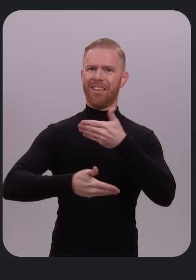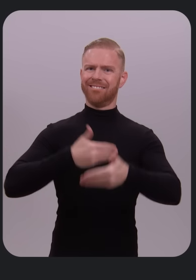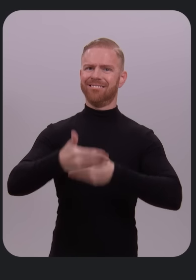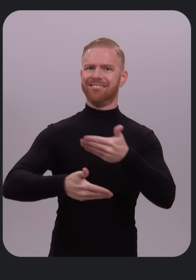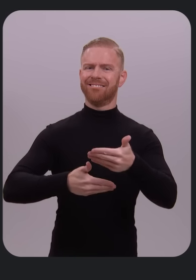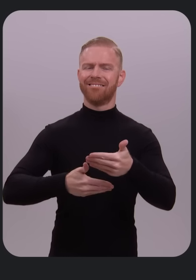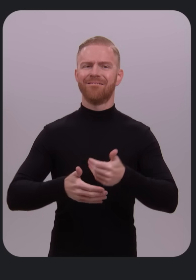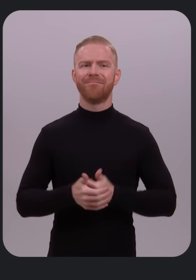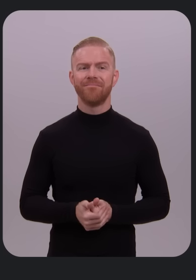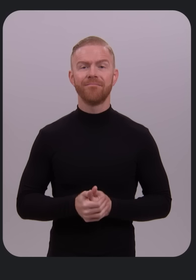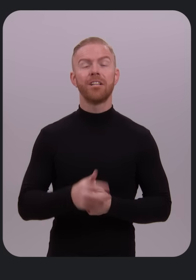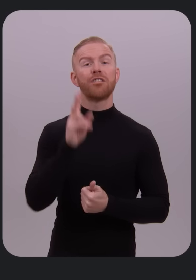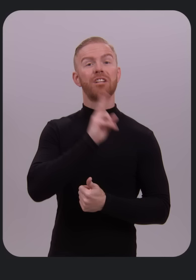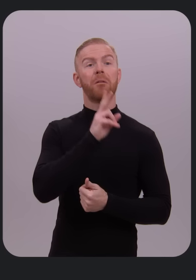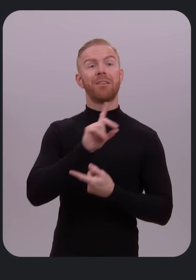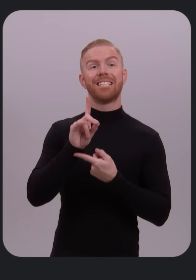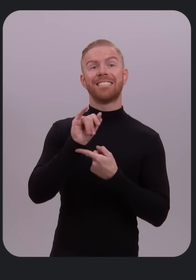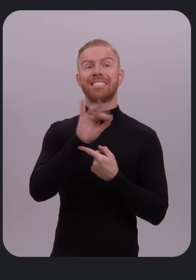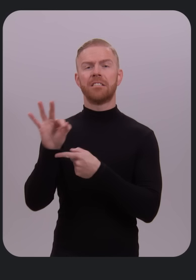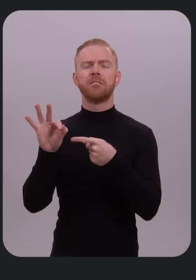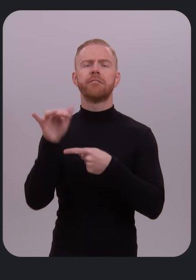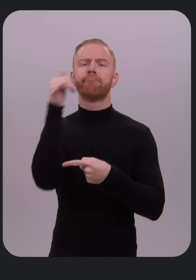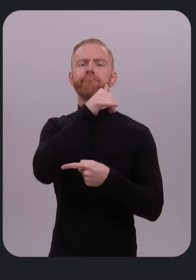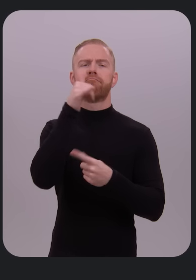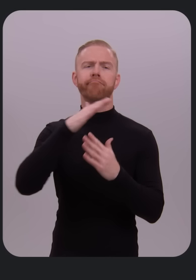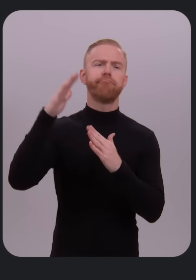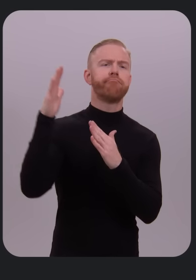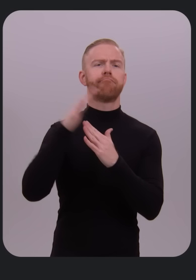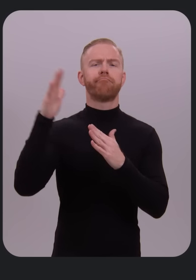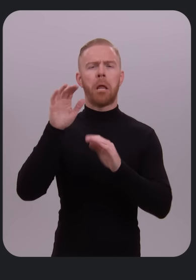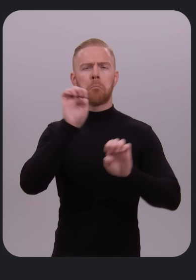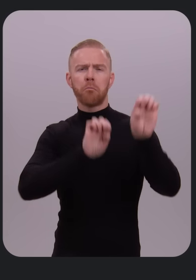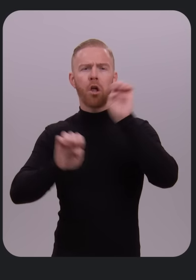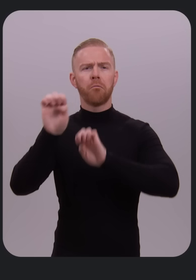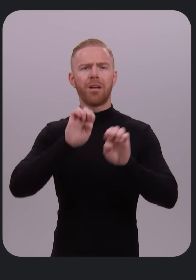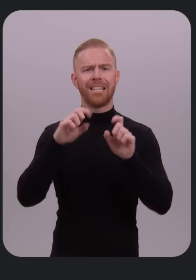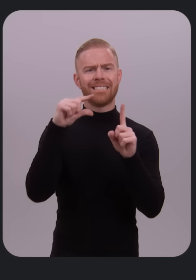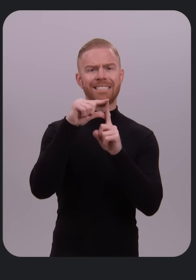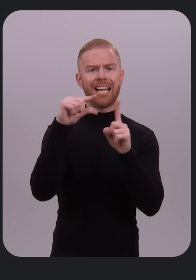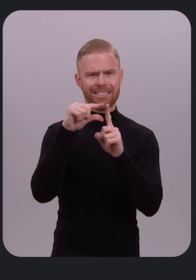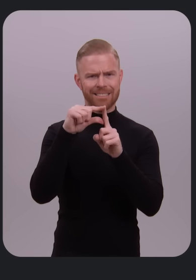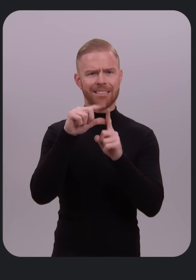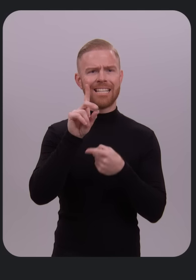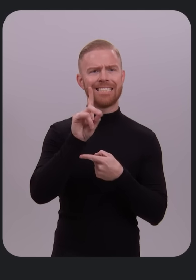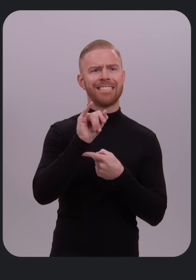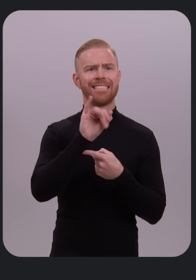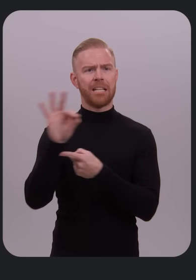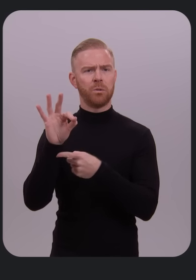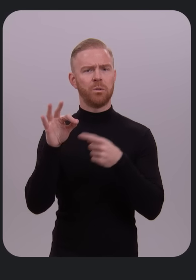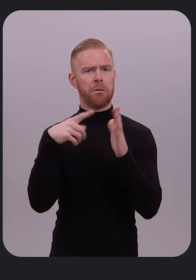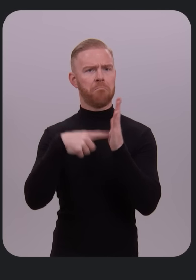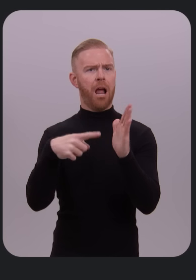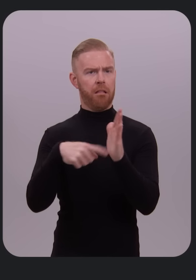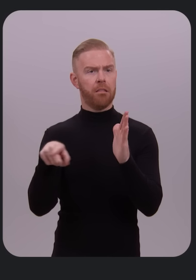Gemini Diffusion is a state of the art, experimental text diffusion model that leverages this parallel generation